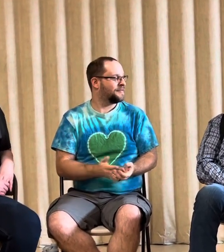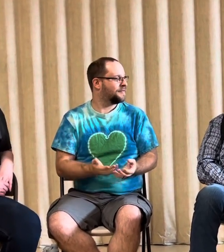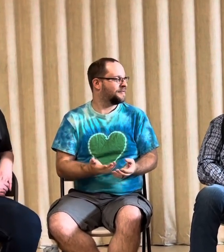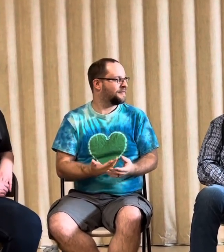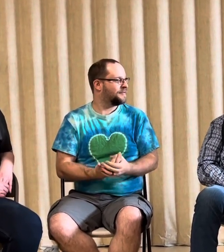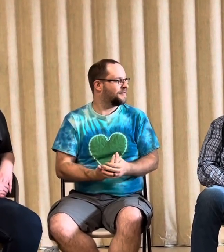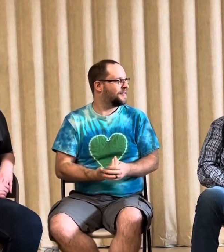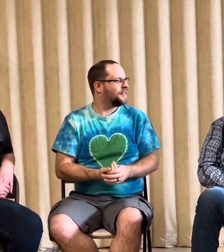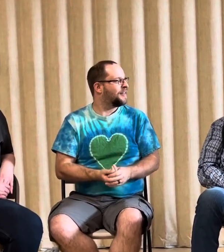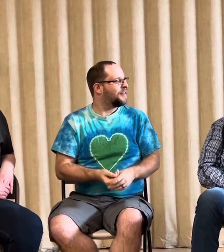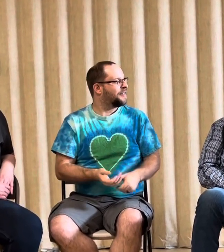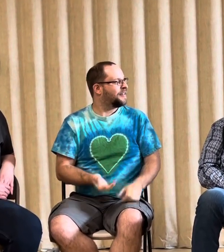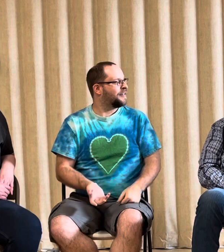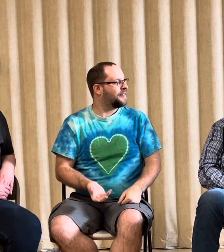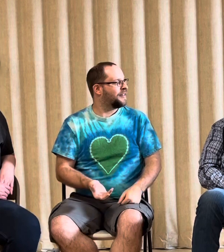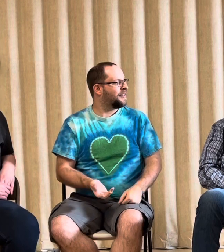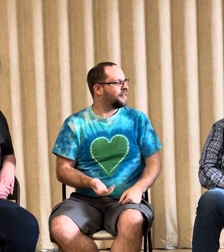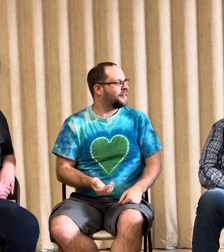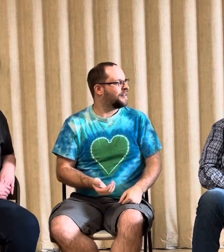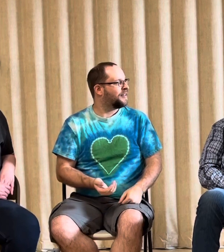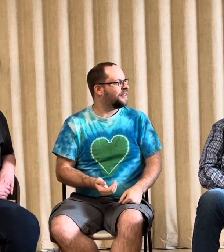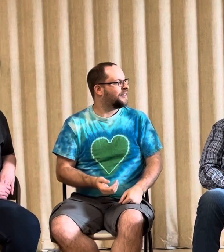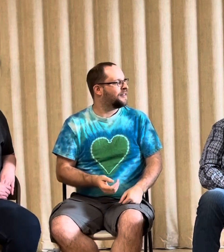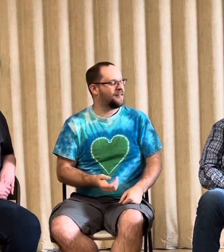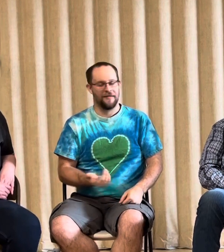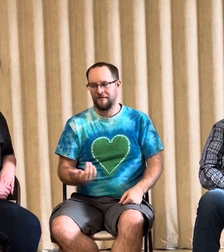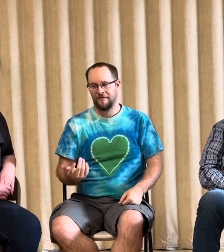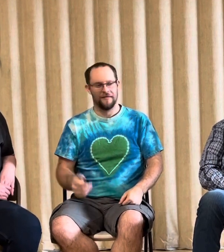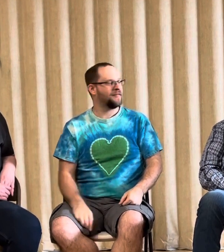I'm getting a feel for the interest. CALI: Yeah, you do know that these children